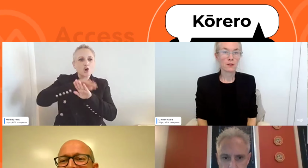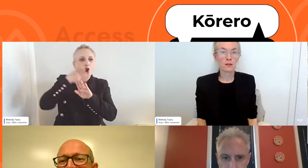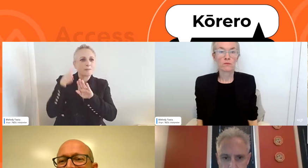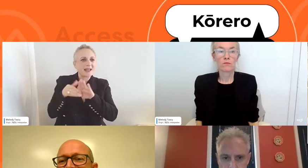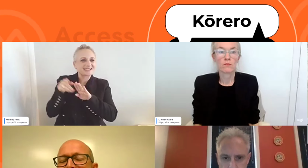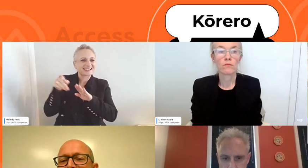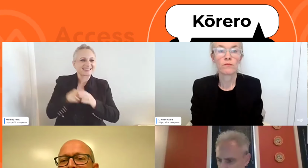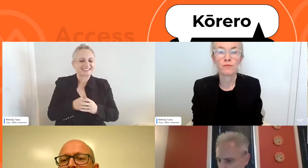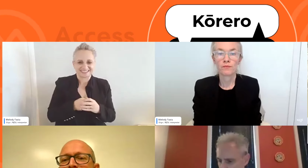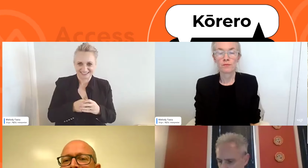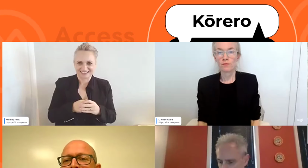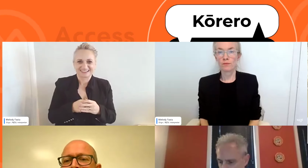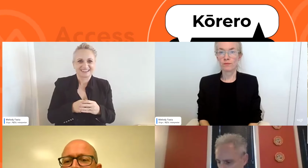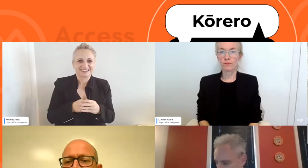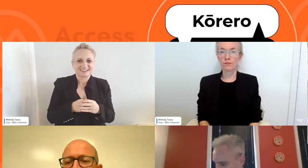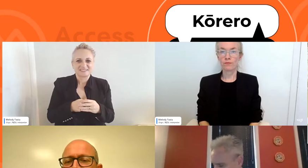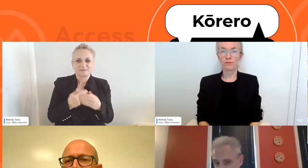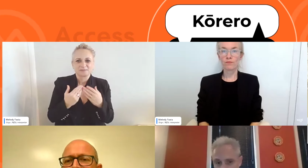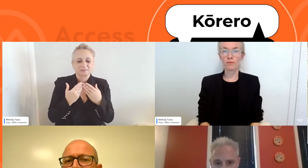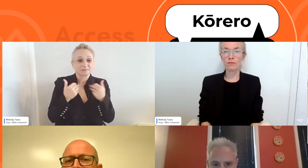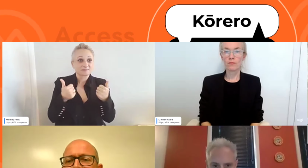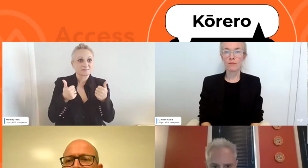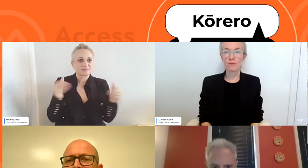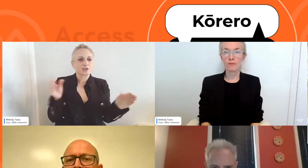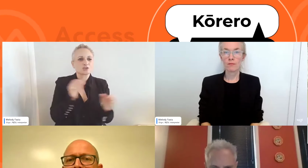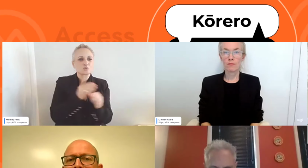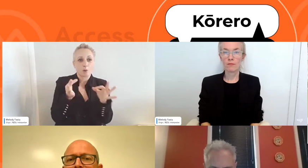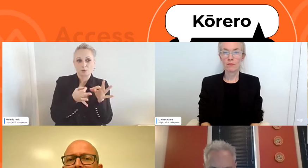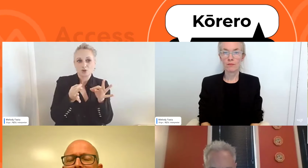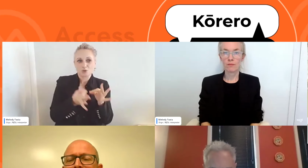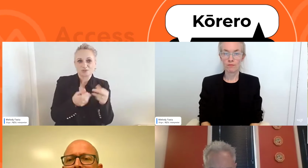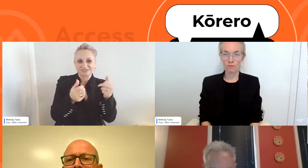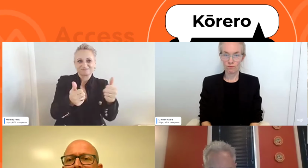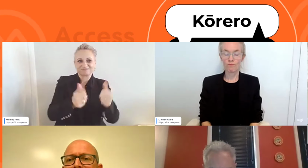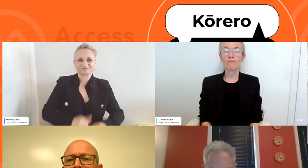Raymond. And I'll ask Councillor Robyn Sinclair just to give us